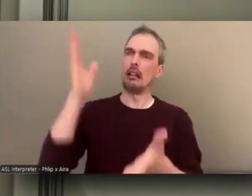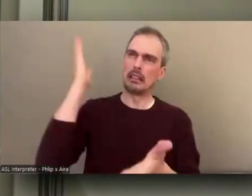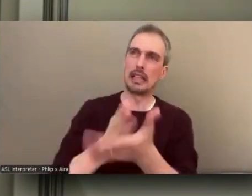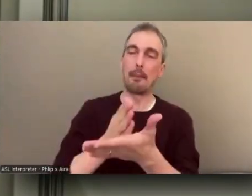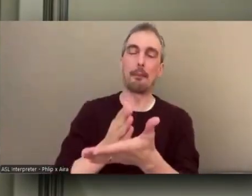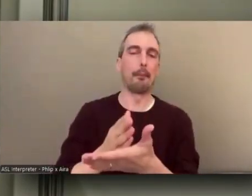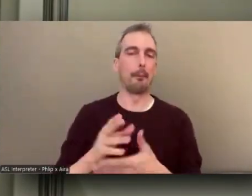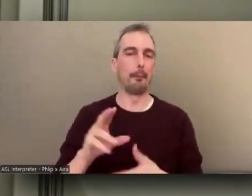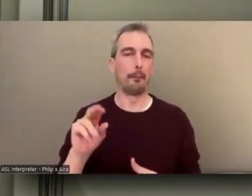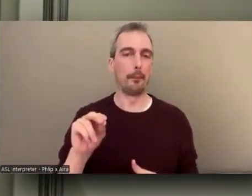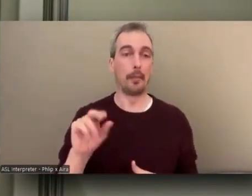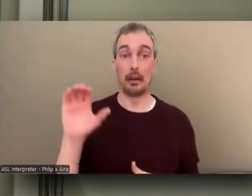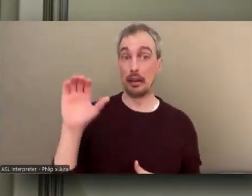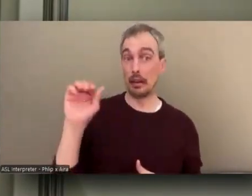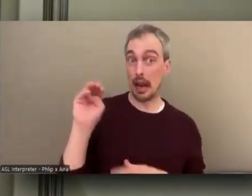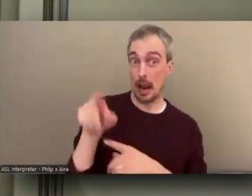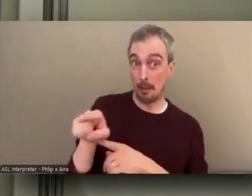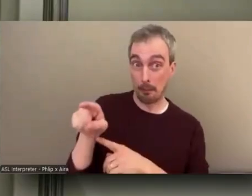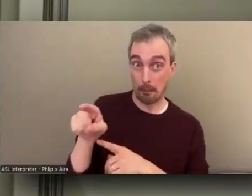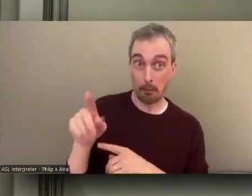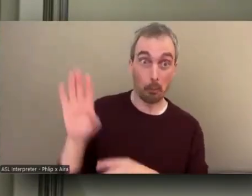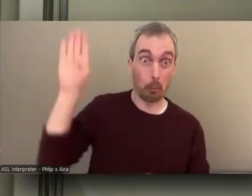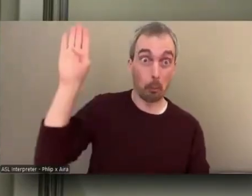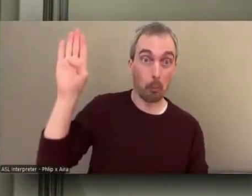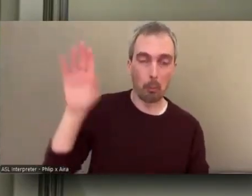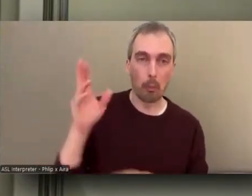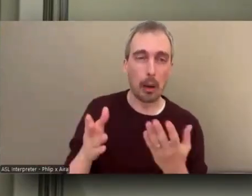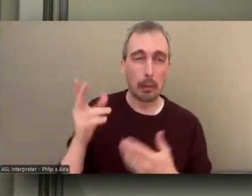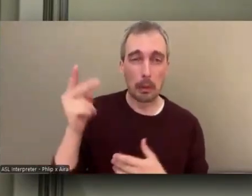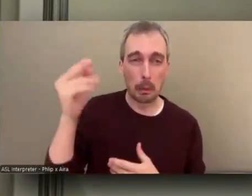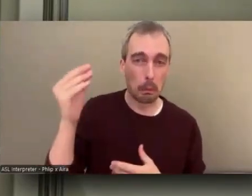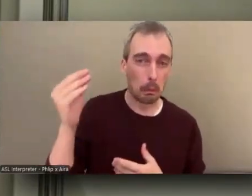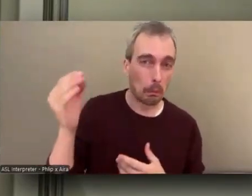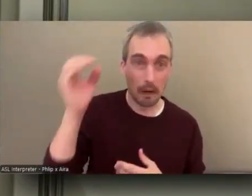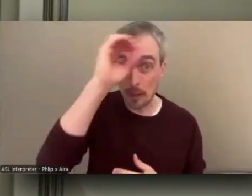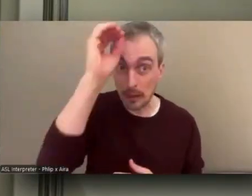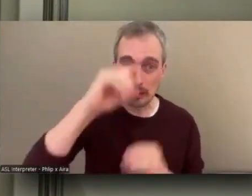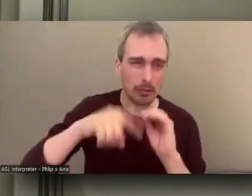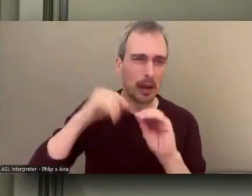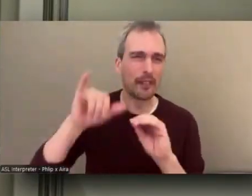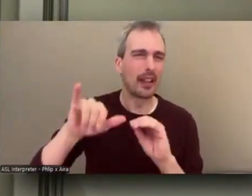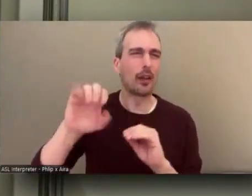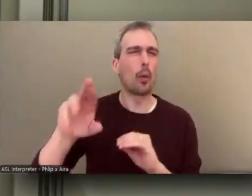So he may have an opinion or some insight here on this issue. But... Does that make sense? I